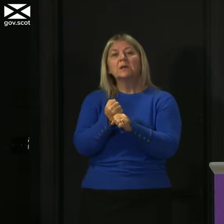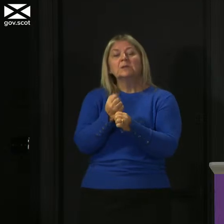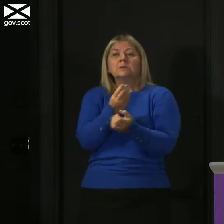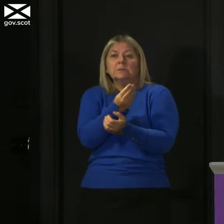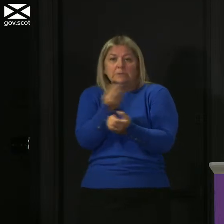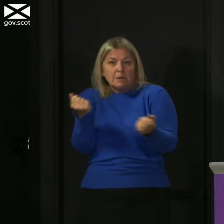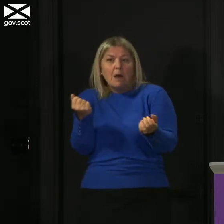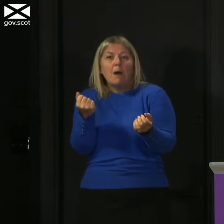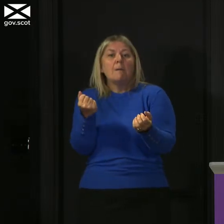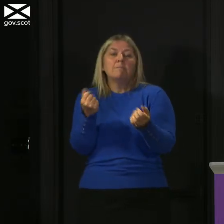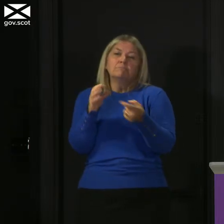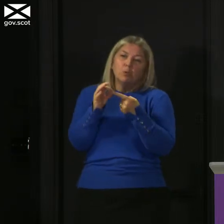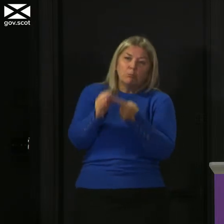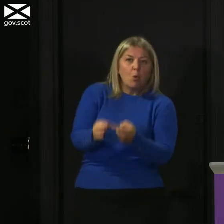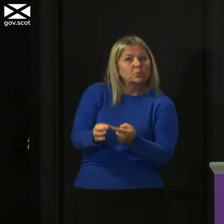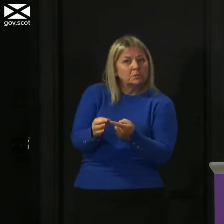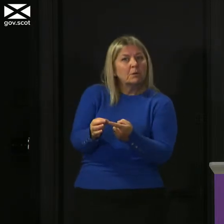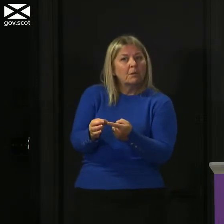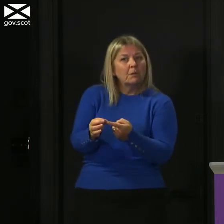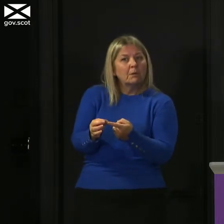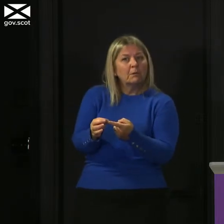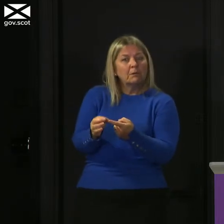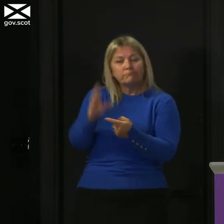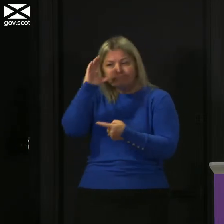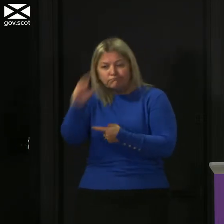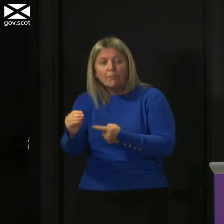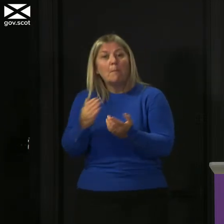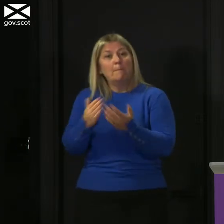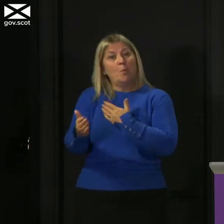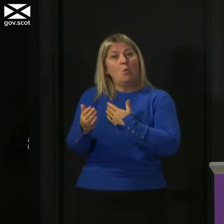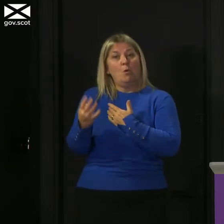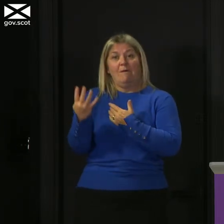further proposals, and that there would be further four nations discussions about that. So there is a